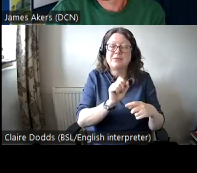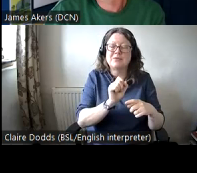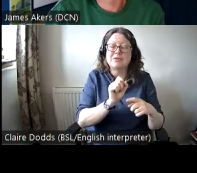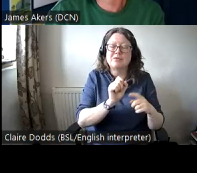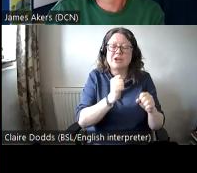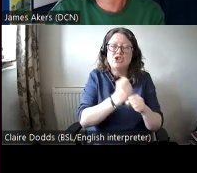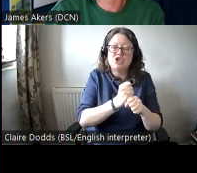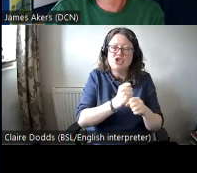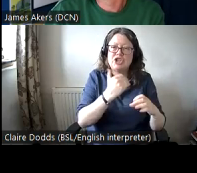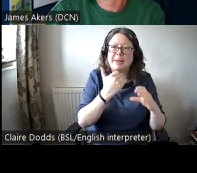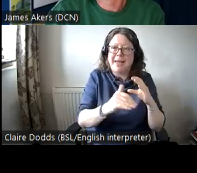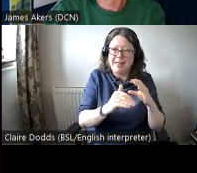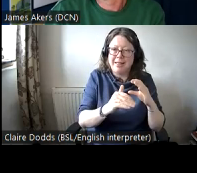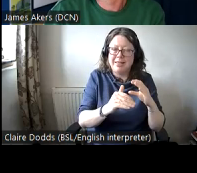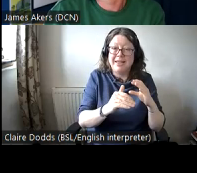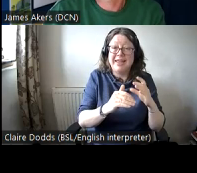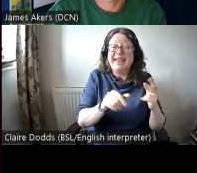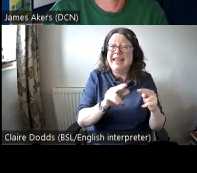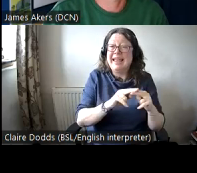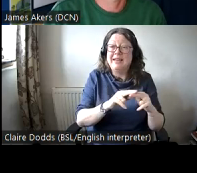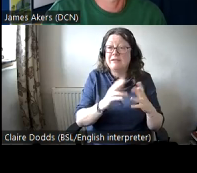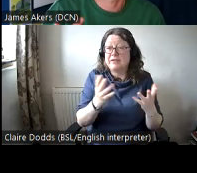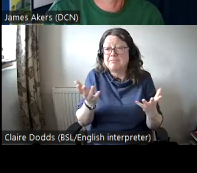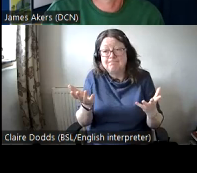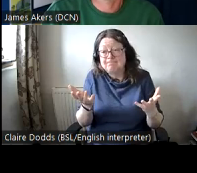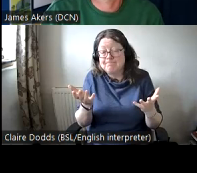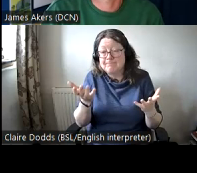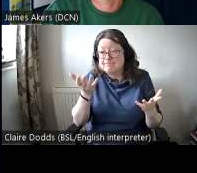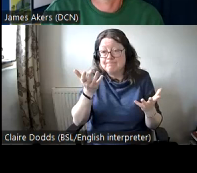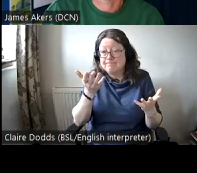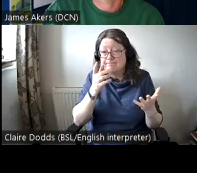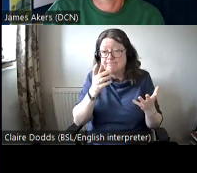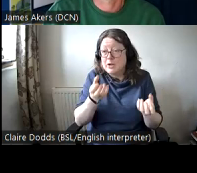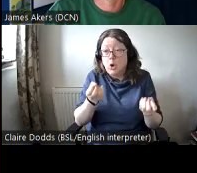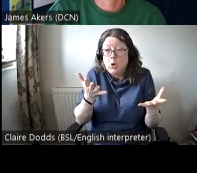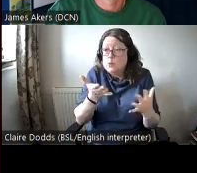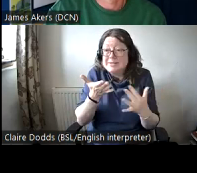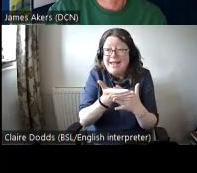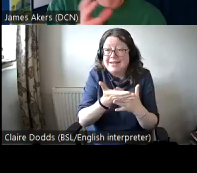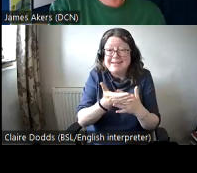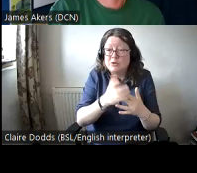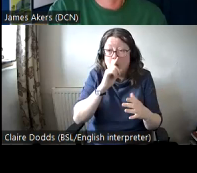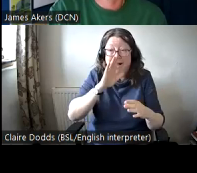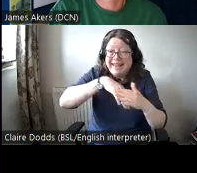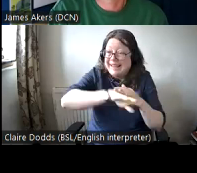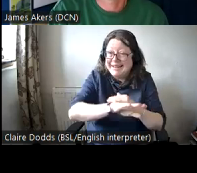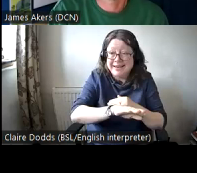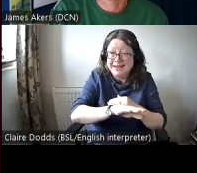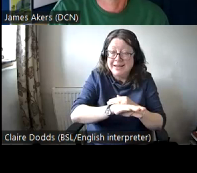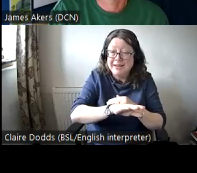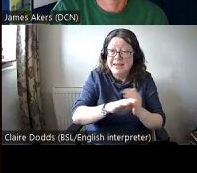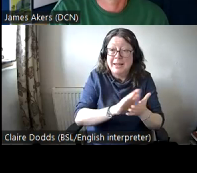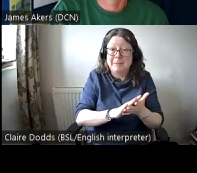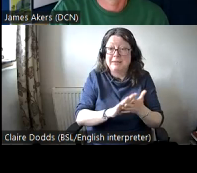I've just shut that there. If you lose access to that Gmail account, you lose access to your Google Analytics account,